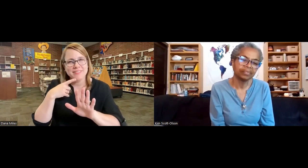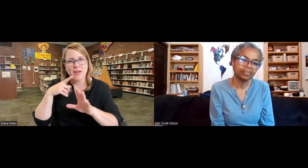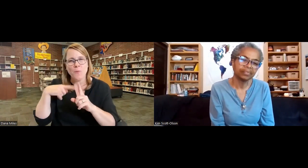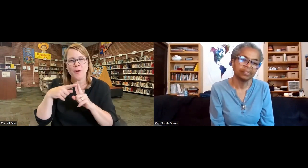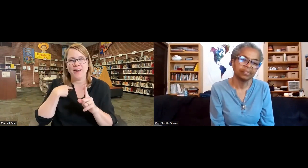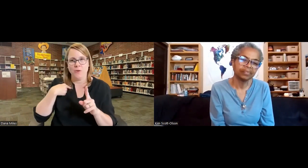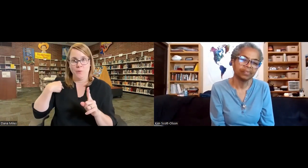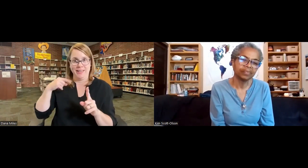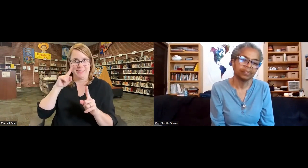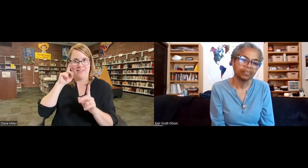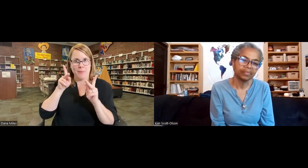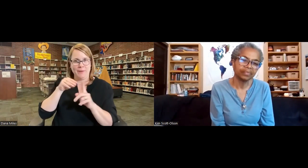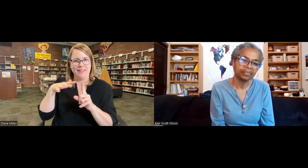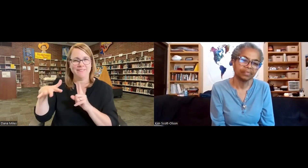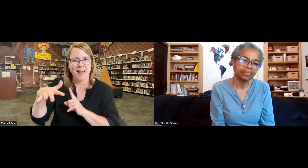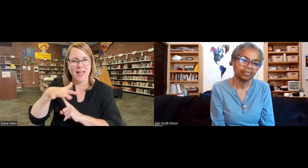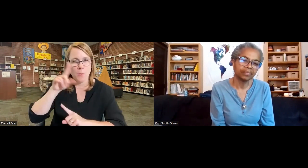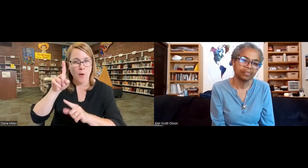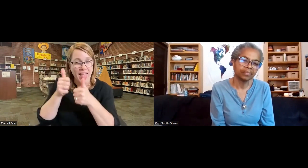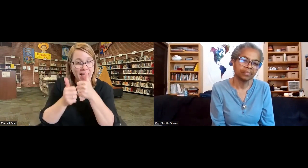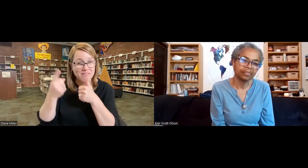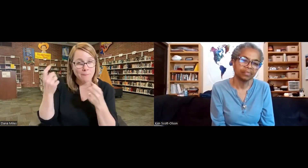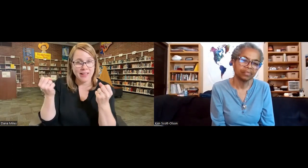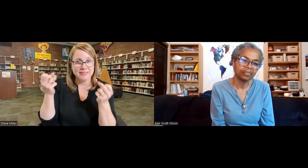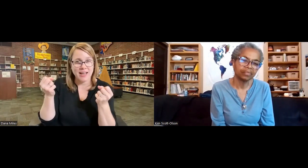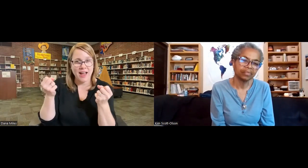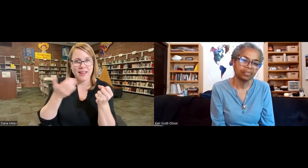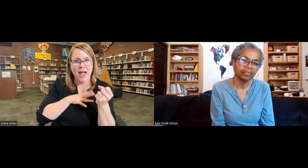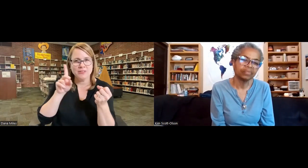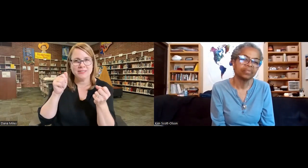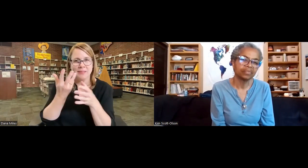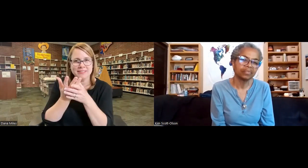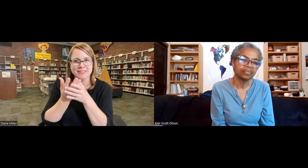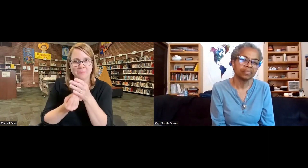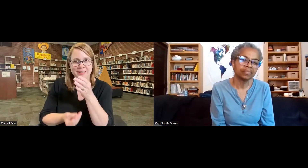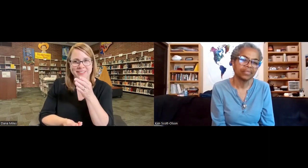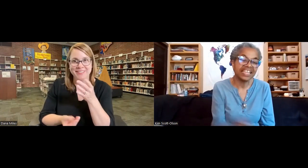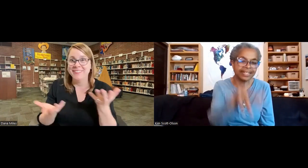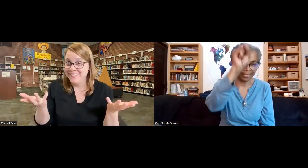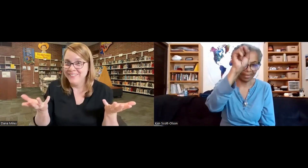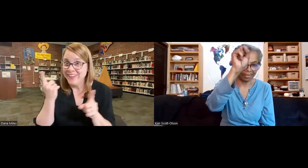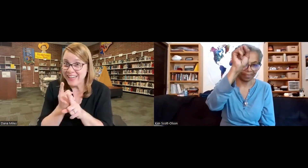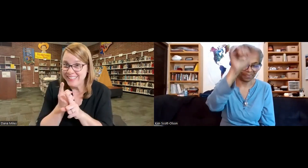As it goes, when we Deaf people are in an environment where everybody is signing, our disability disappears.